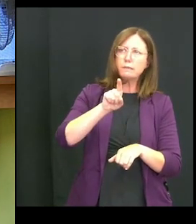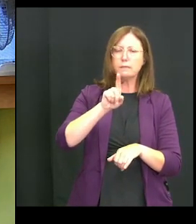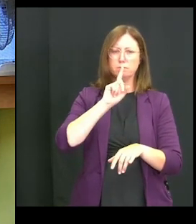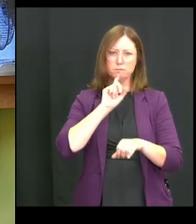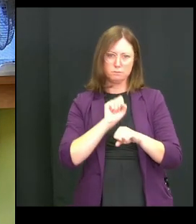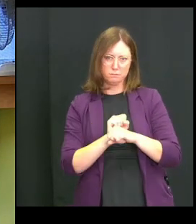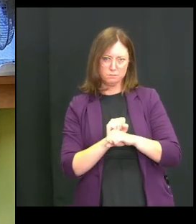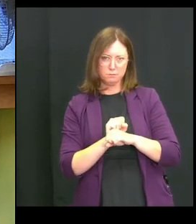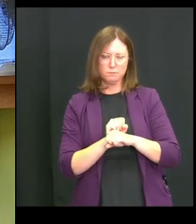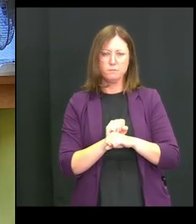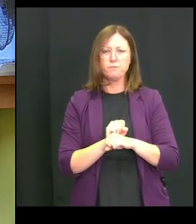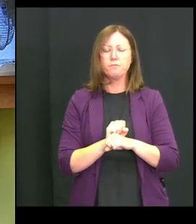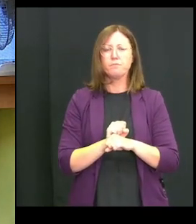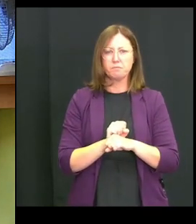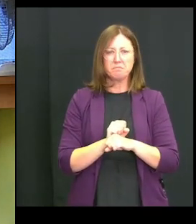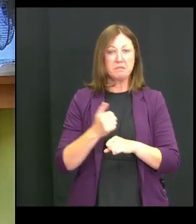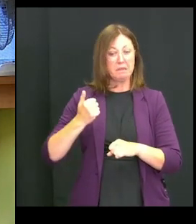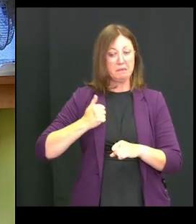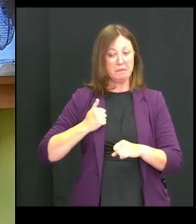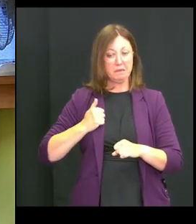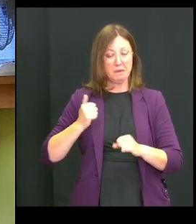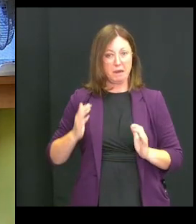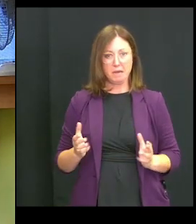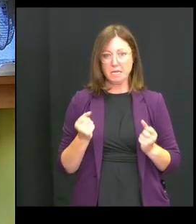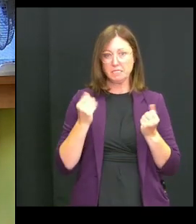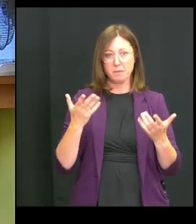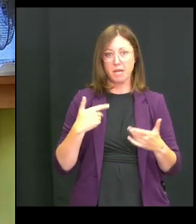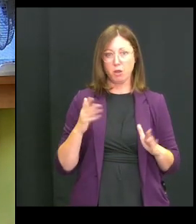There are a lot of Canadians that don't identify with political parties.